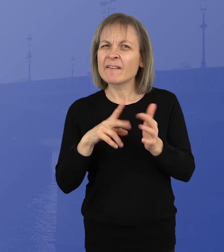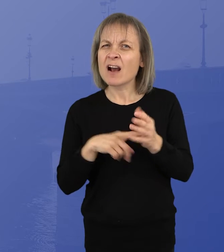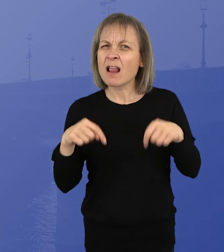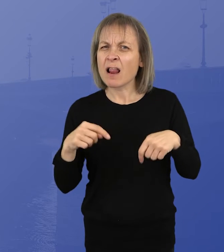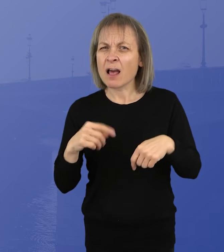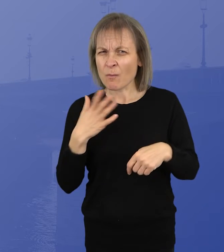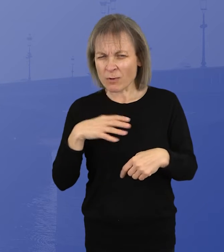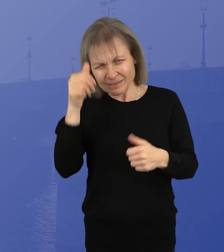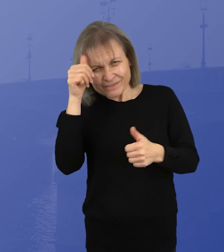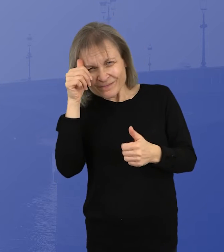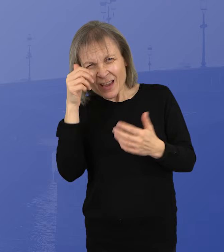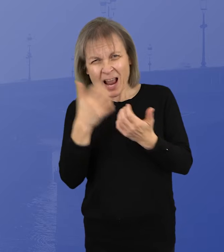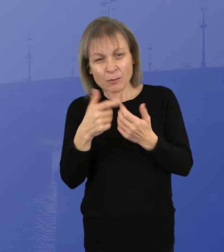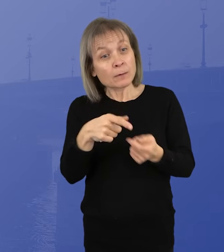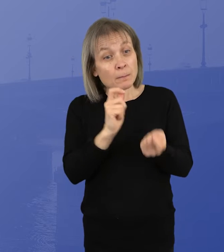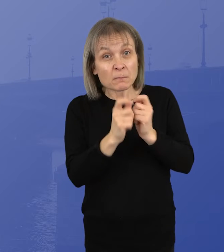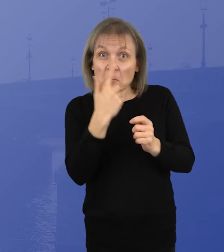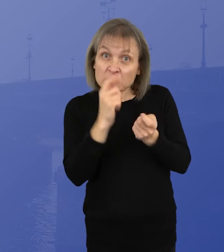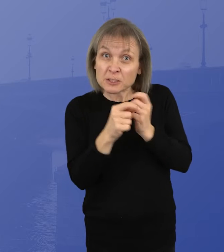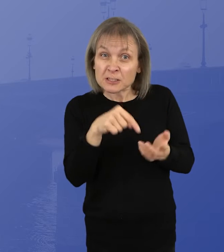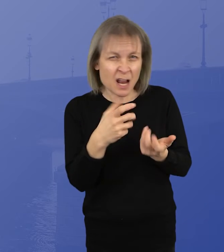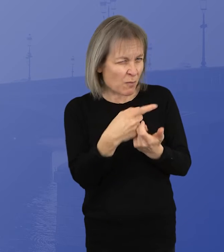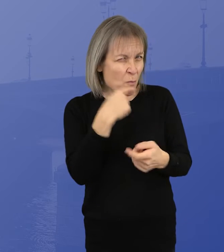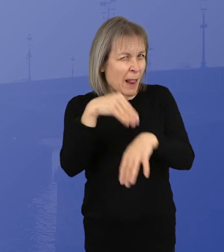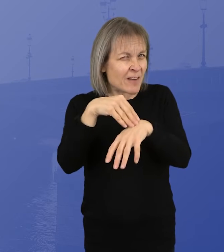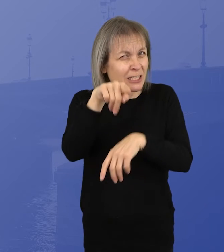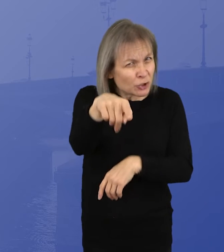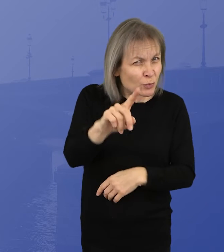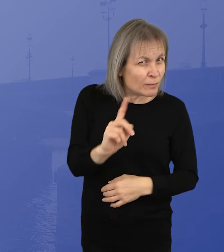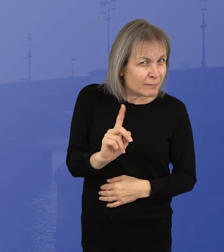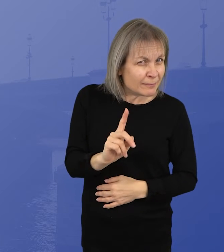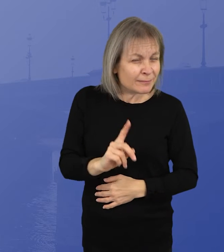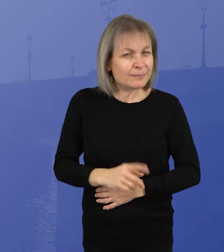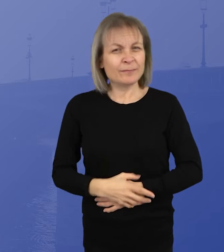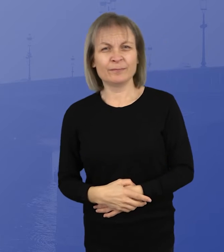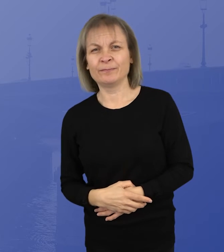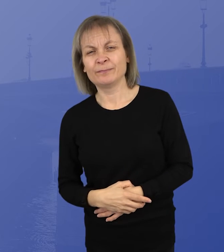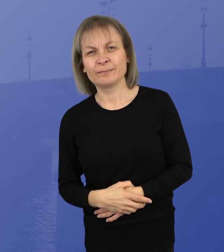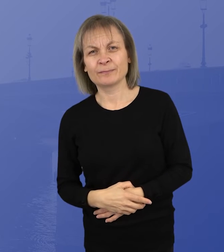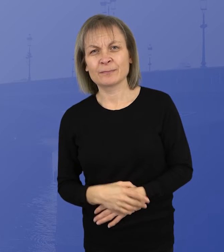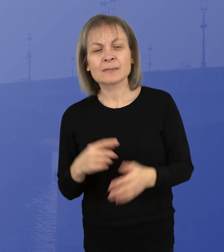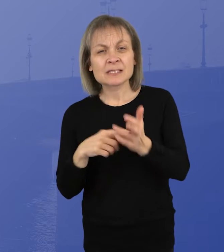TfL wants to understand how the possible changes could affect you.